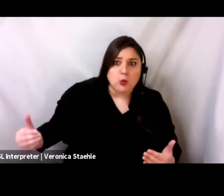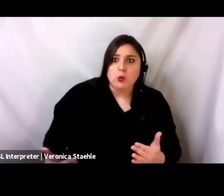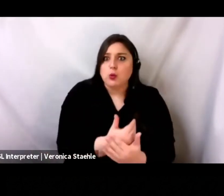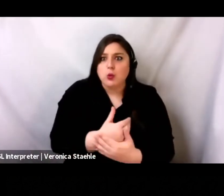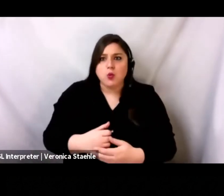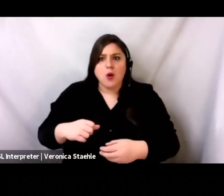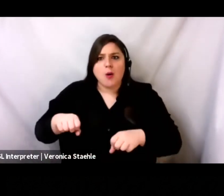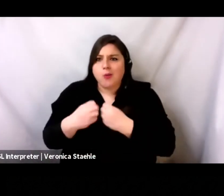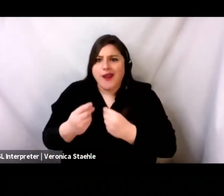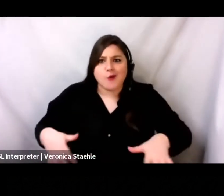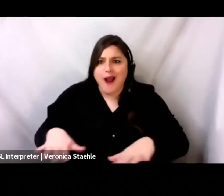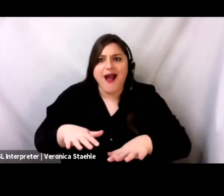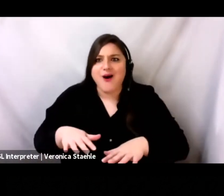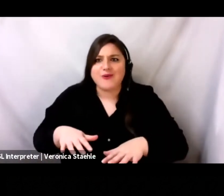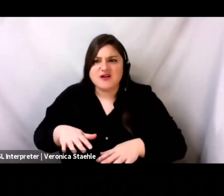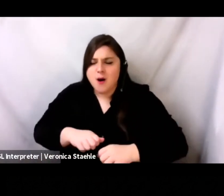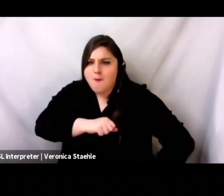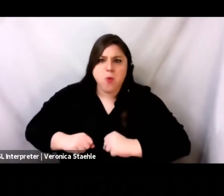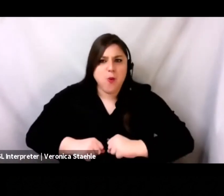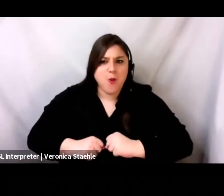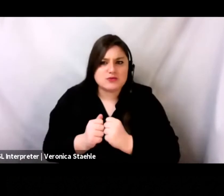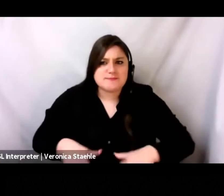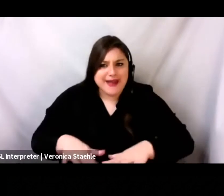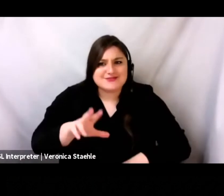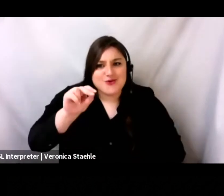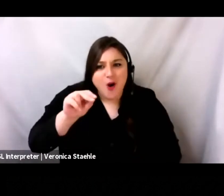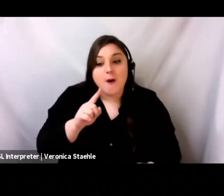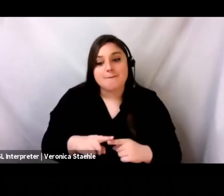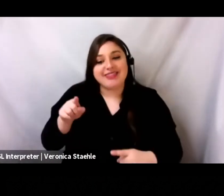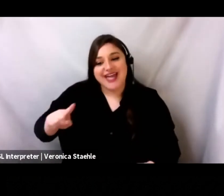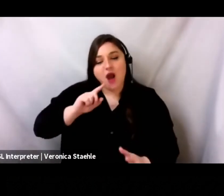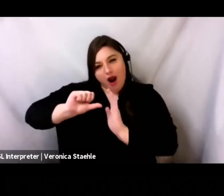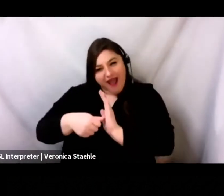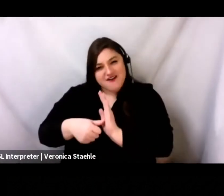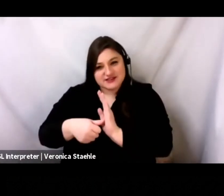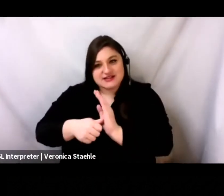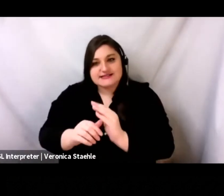and access and diverse lineages and innovation and the priority of these conversations and the